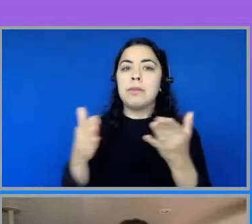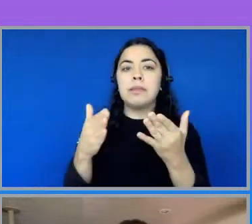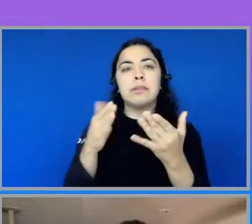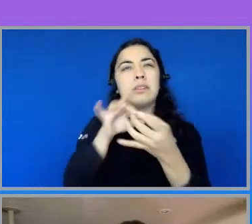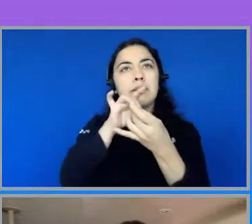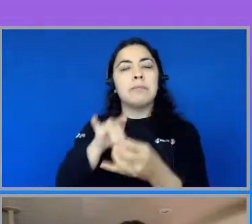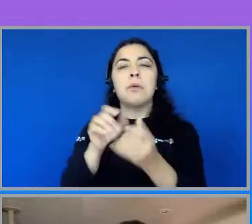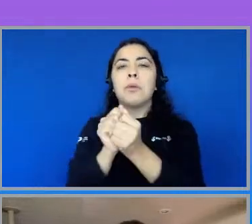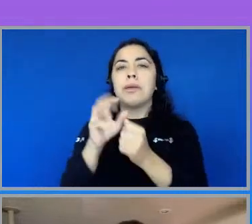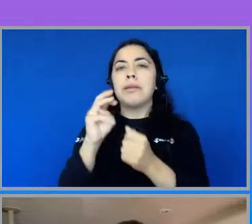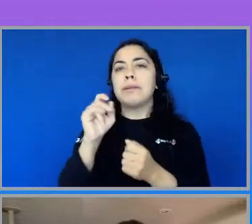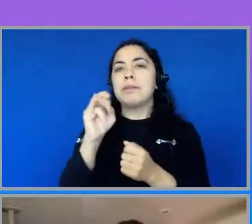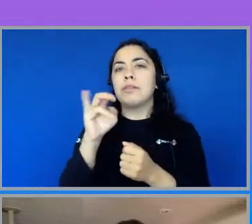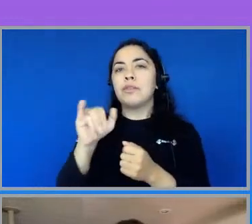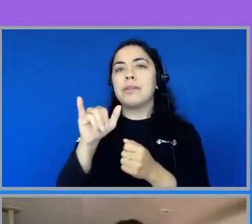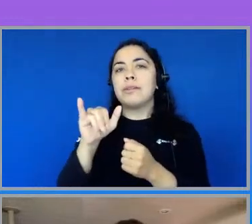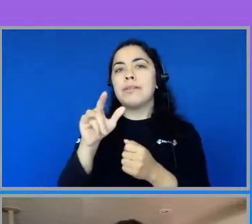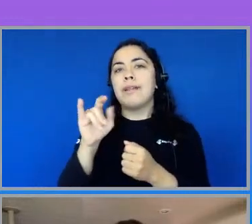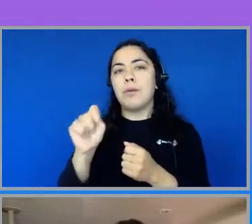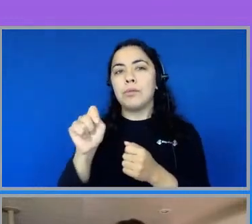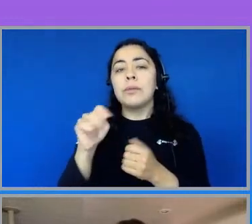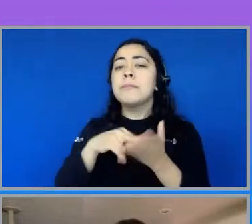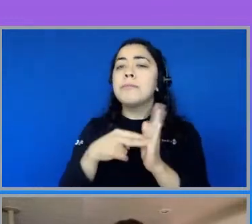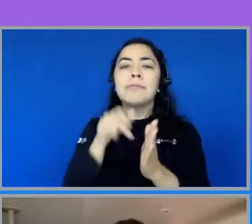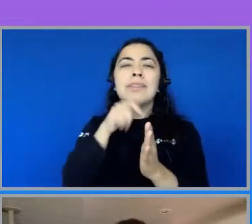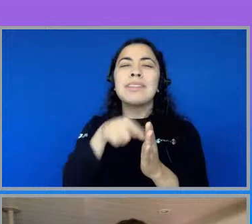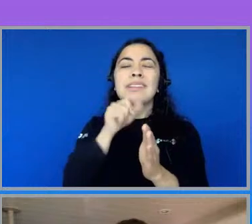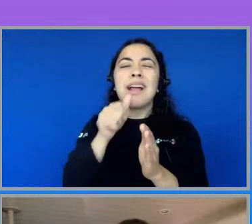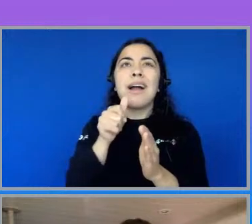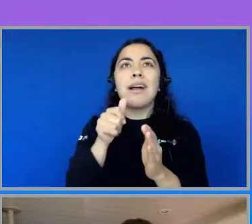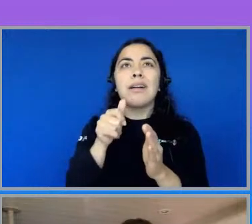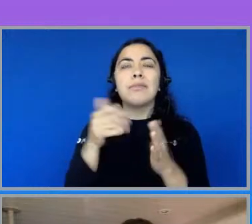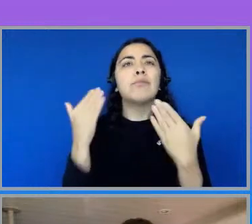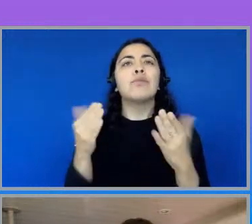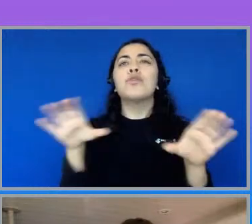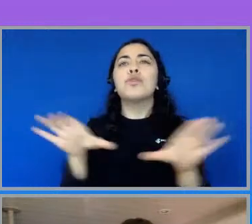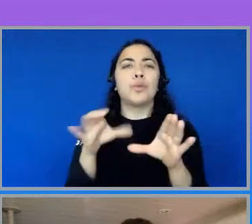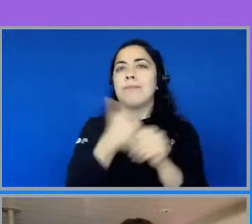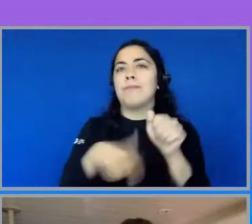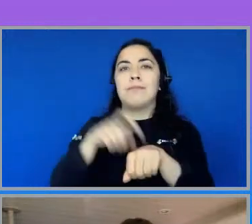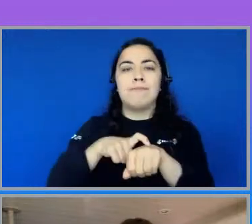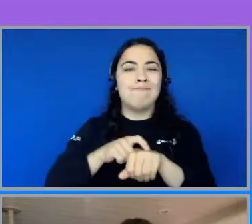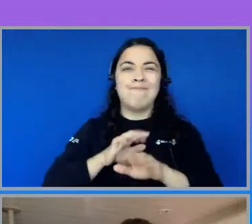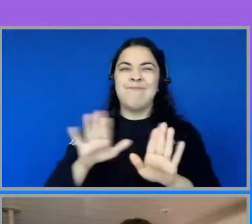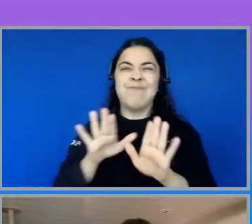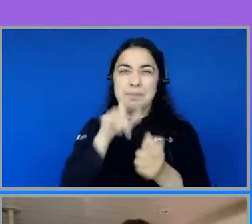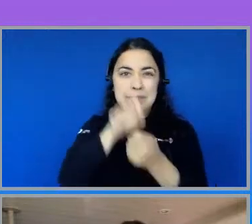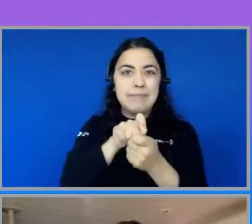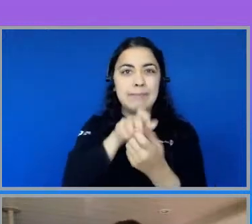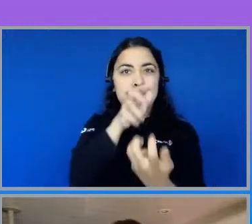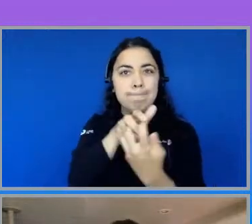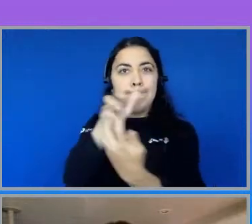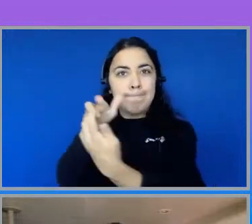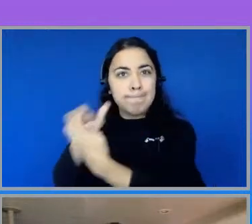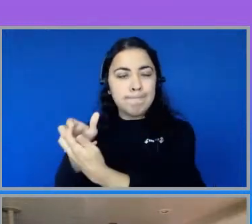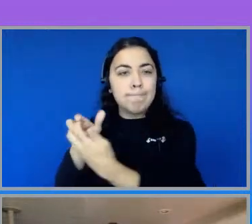masonry layout. So it's not going to be something that you